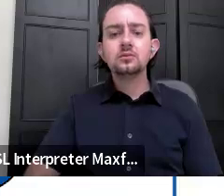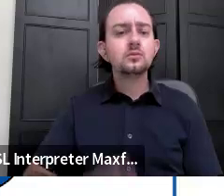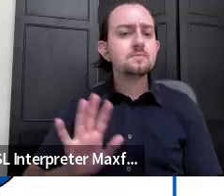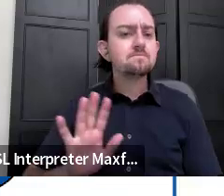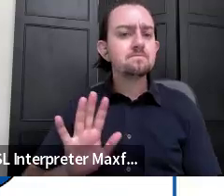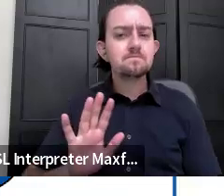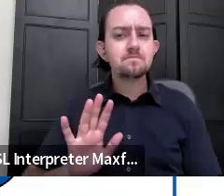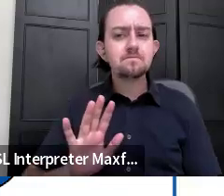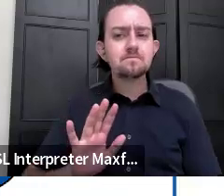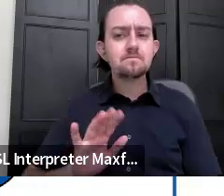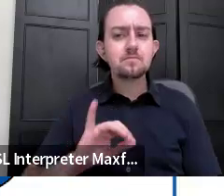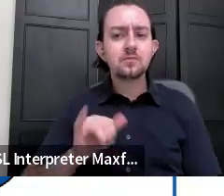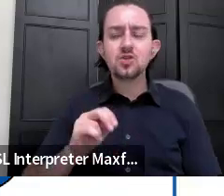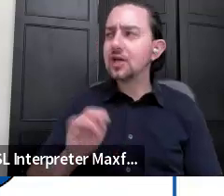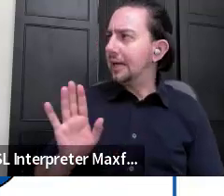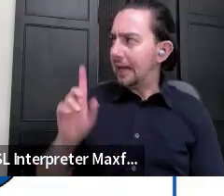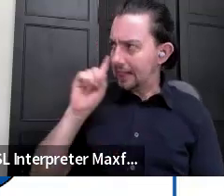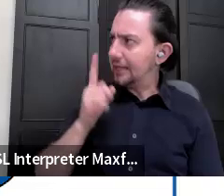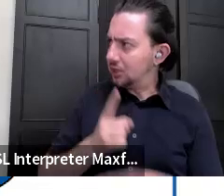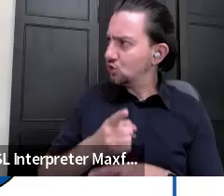No, I think this is it. SONYA RAVIPATI: Oh.